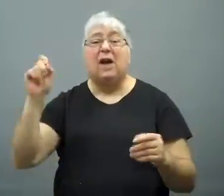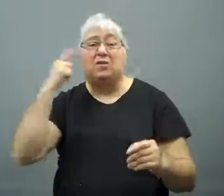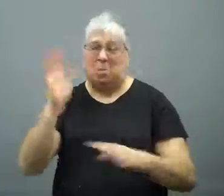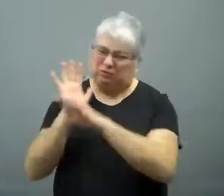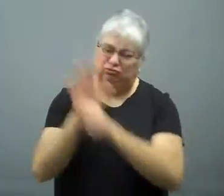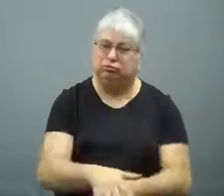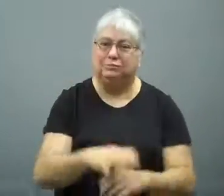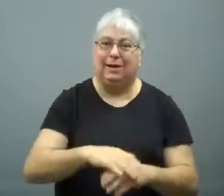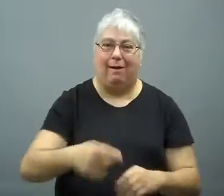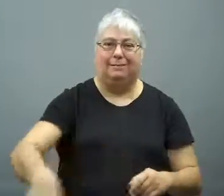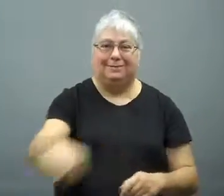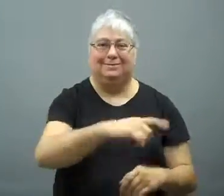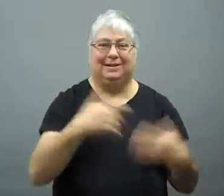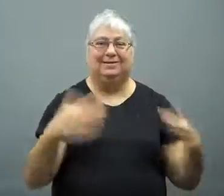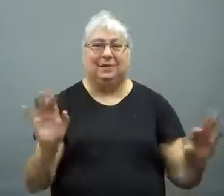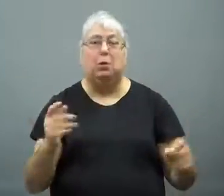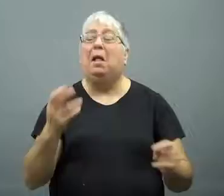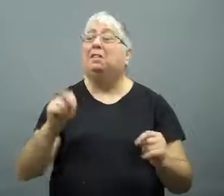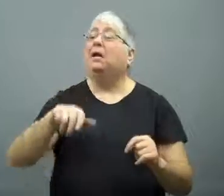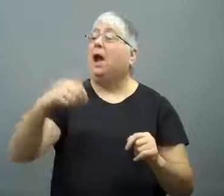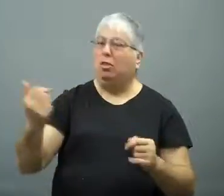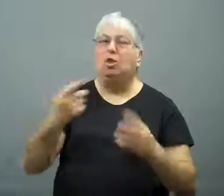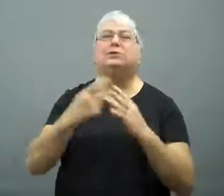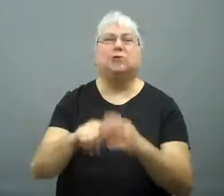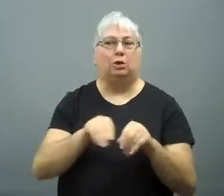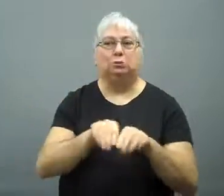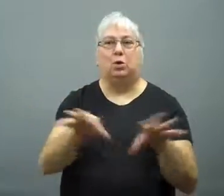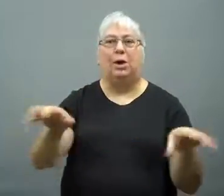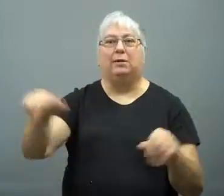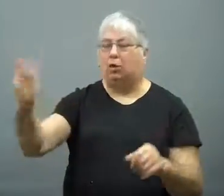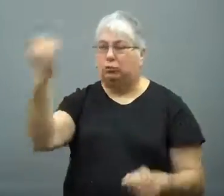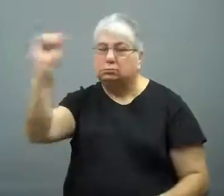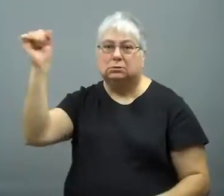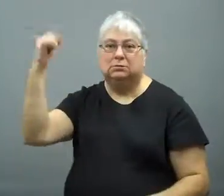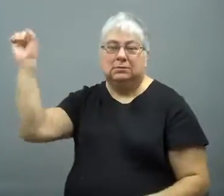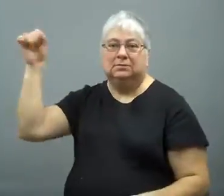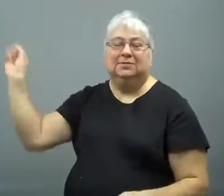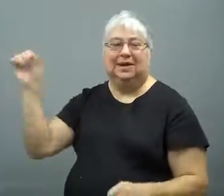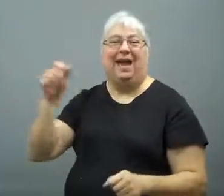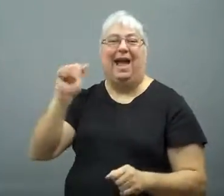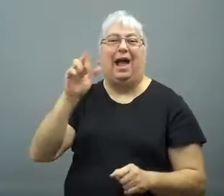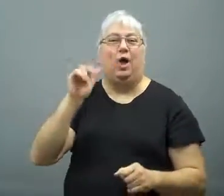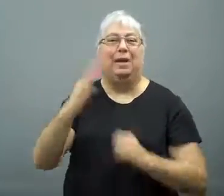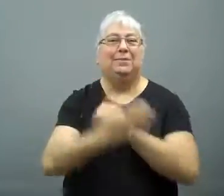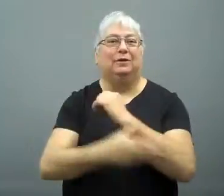The government crushed the rebellion.